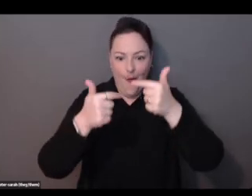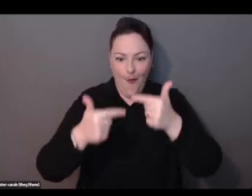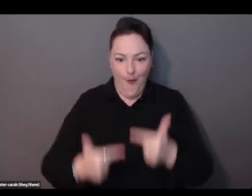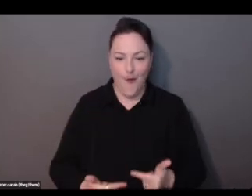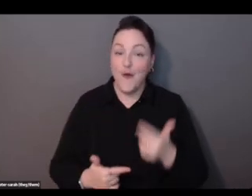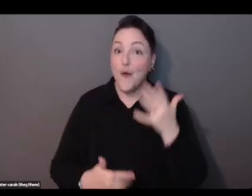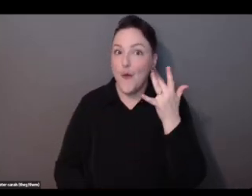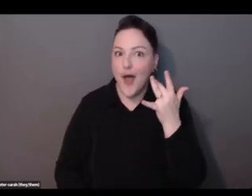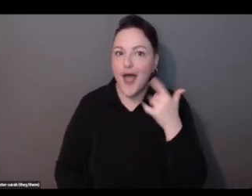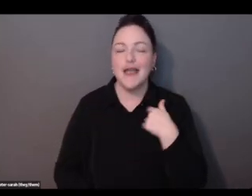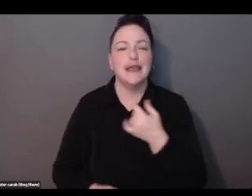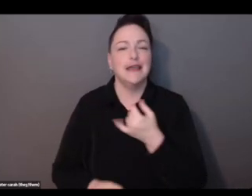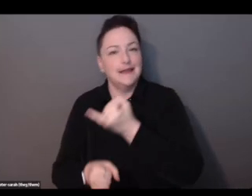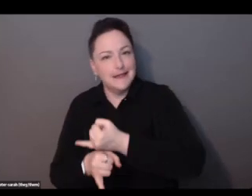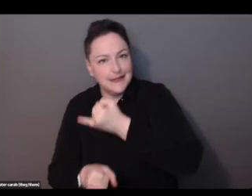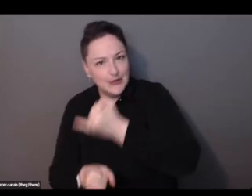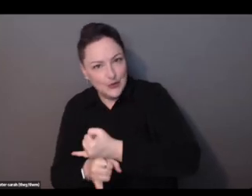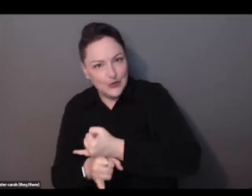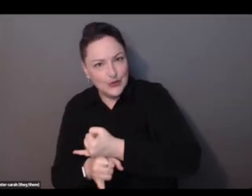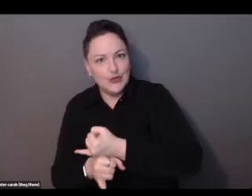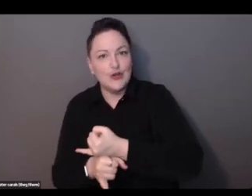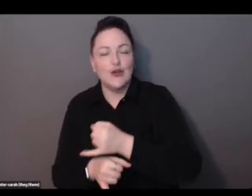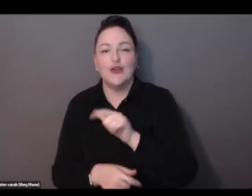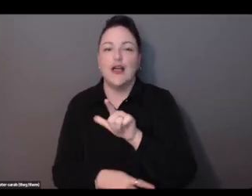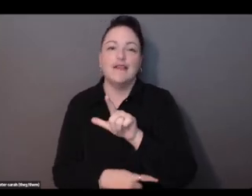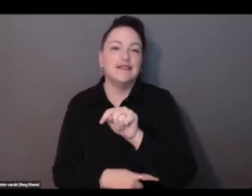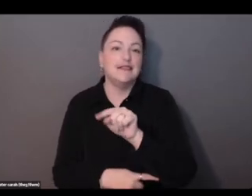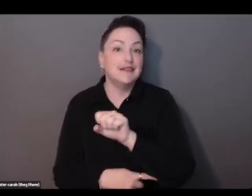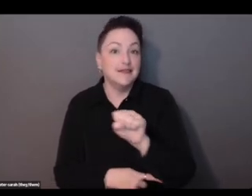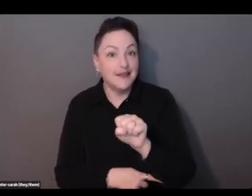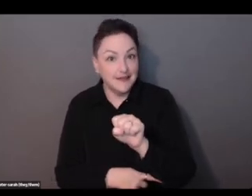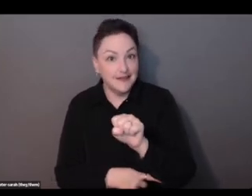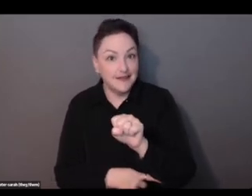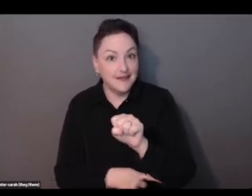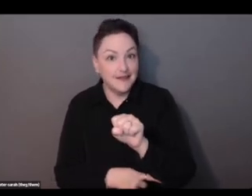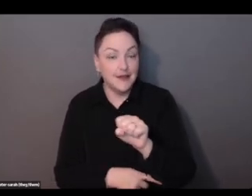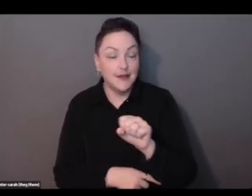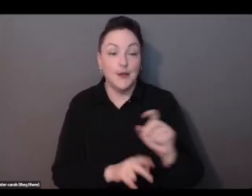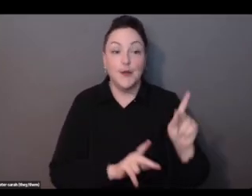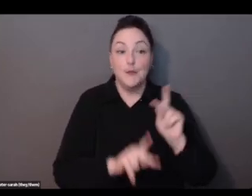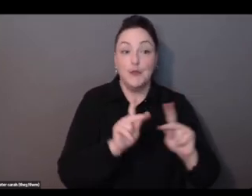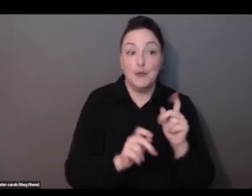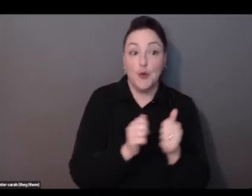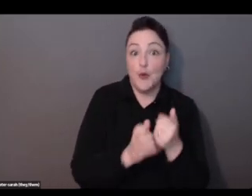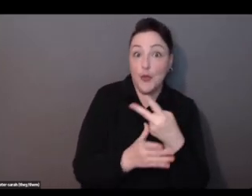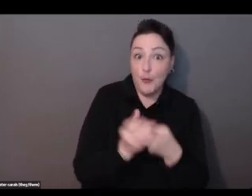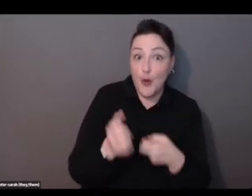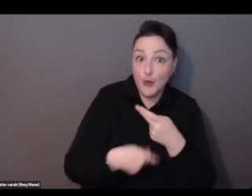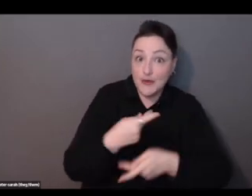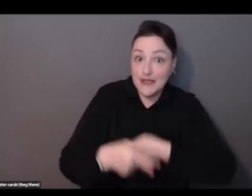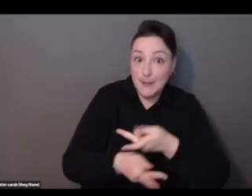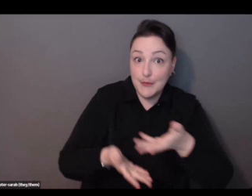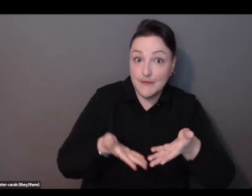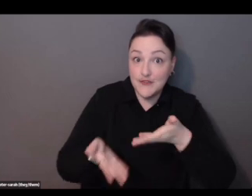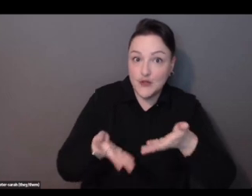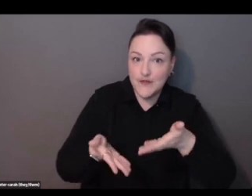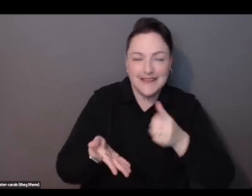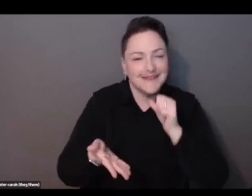institutional LTSS or people with both types of services. This isn't as helpful of information,